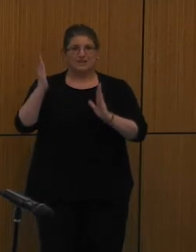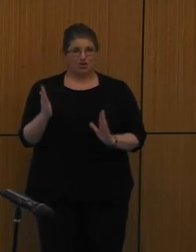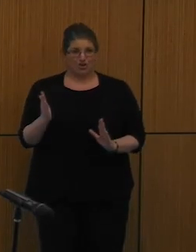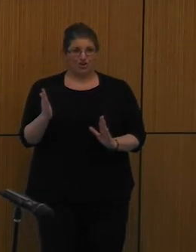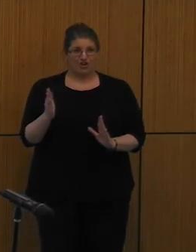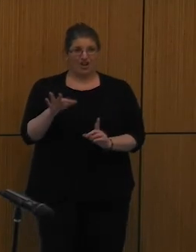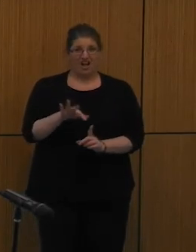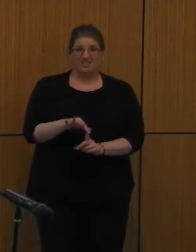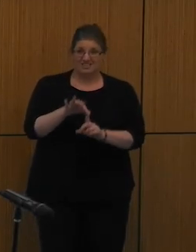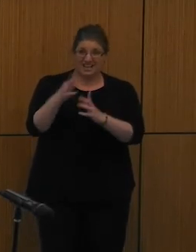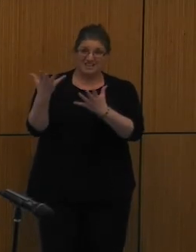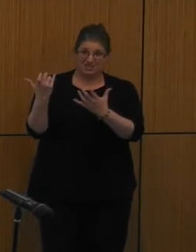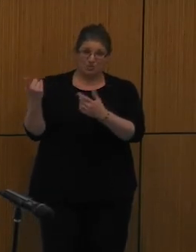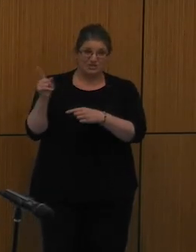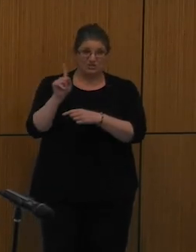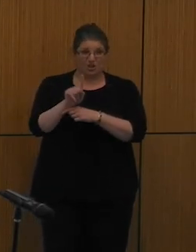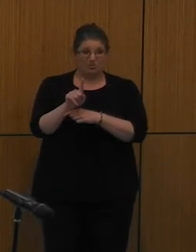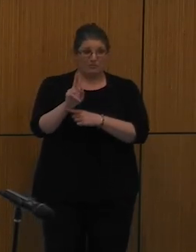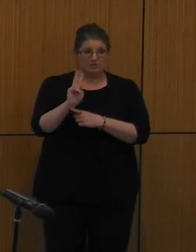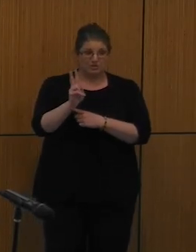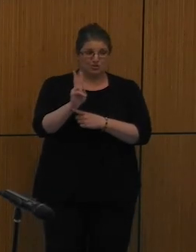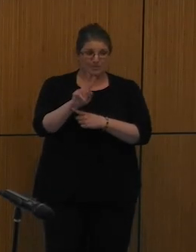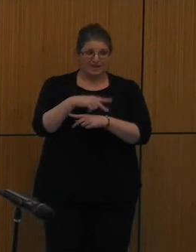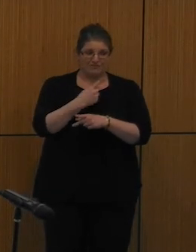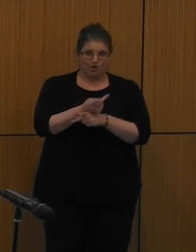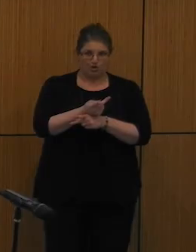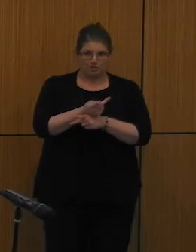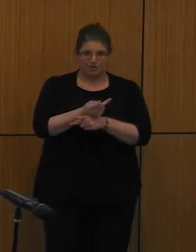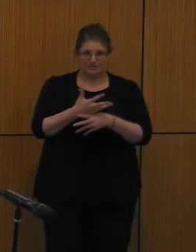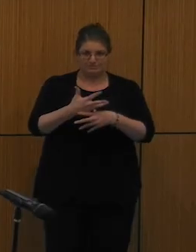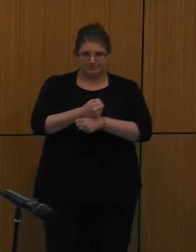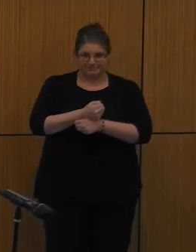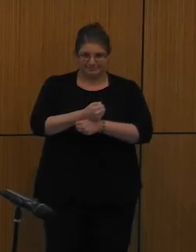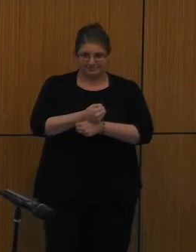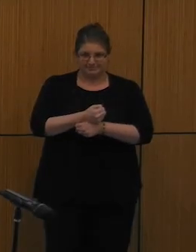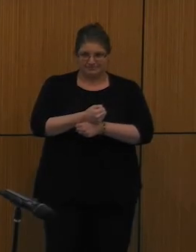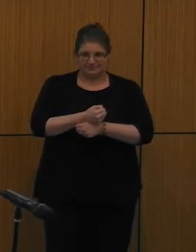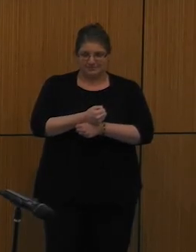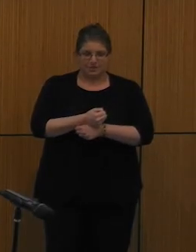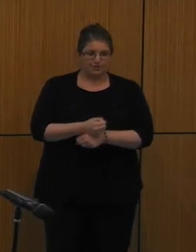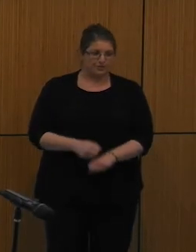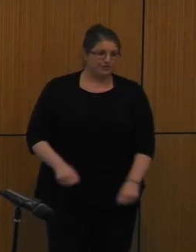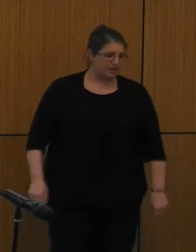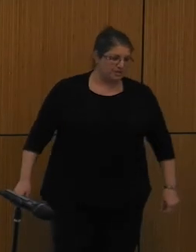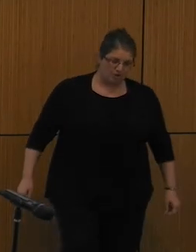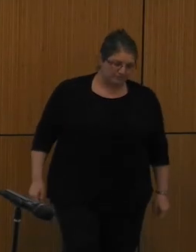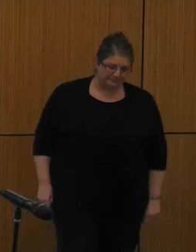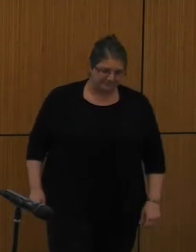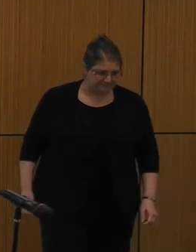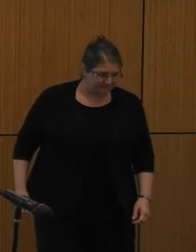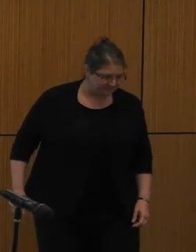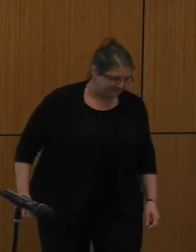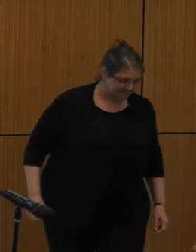Unless he wants to come up and give a two minute version and two minute version. Here we go. We're going to do a two minute version.